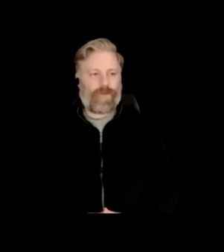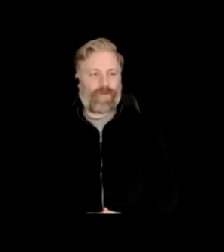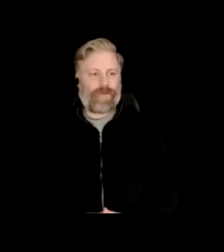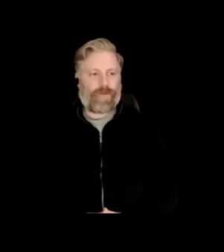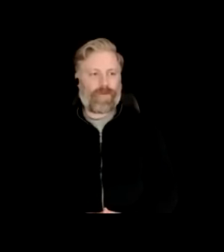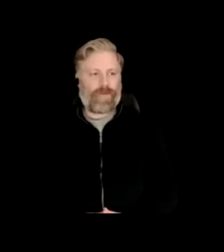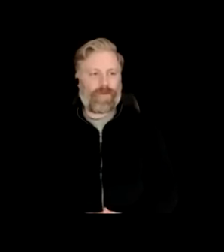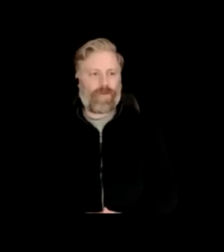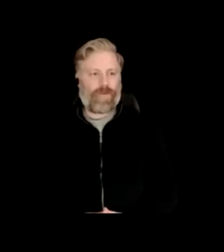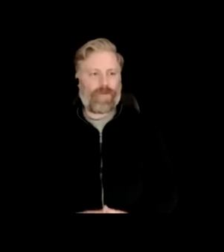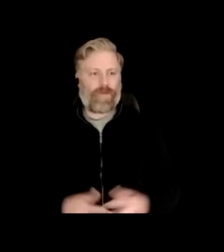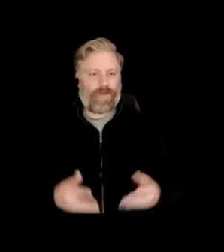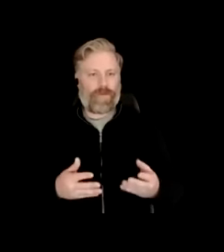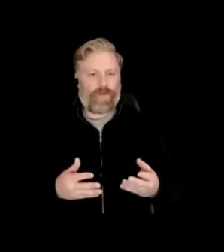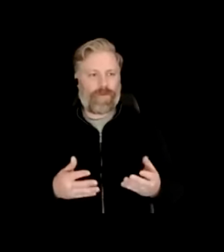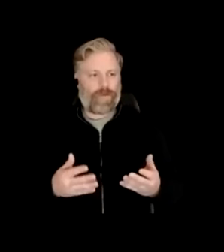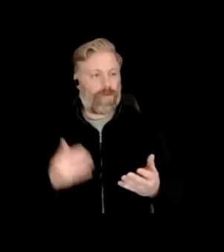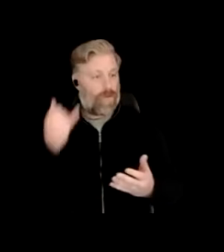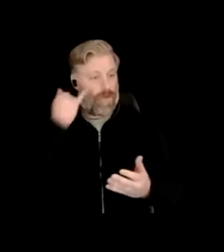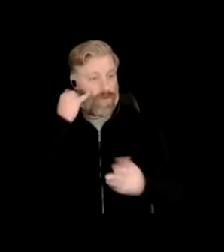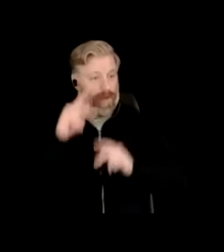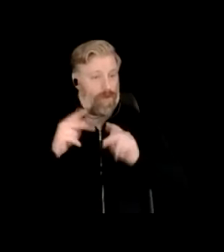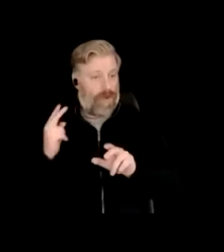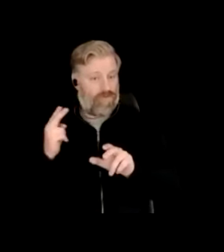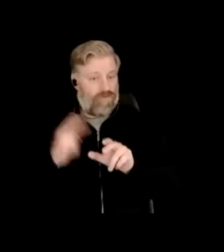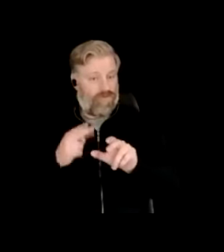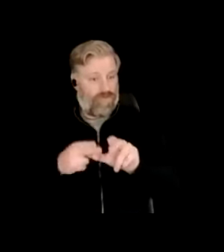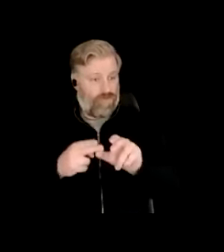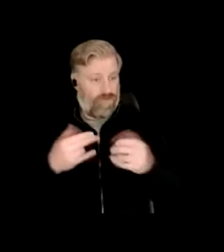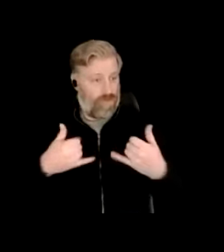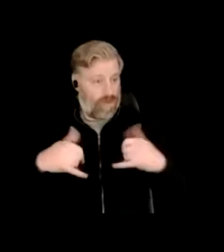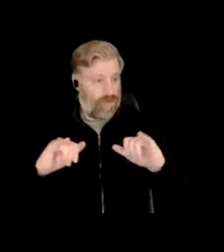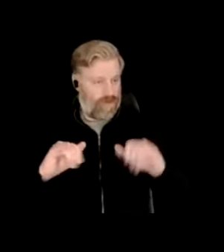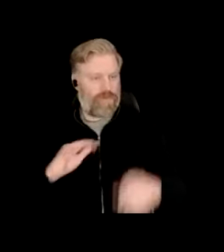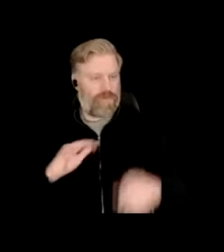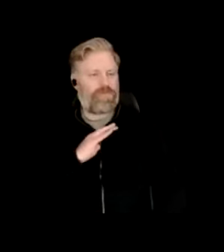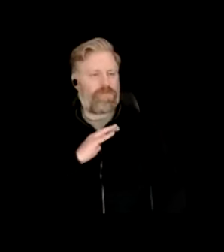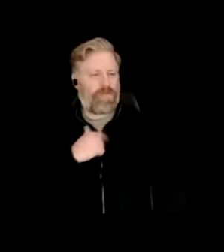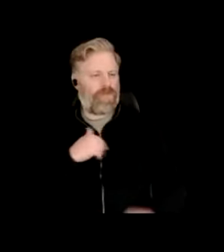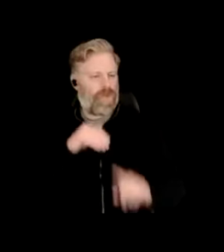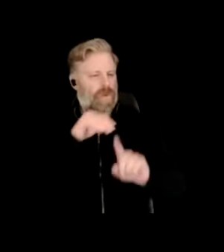So for folks who are still trickling in, again, some reminders and some housekeeping items.